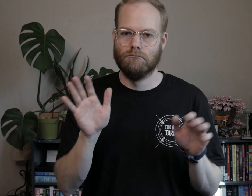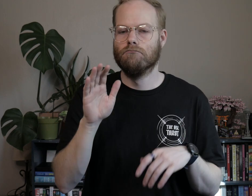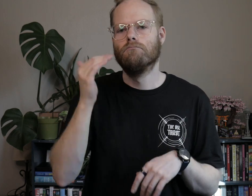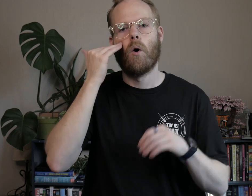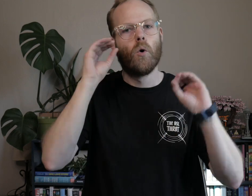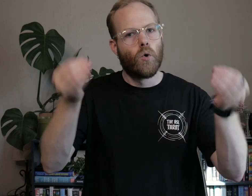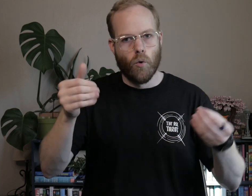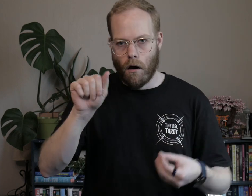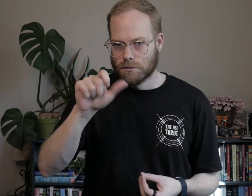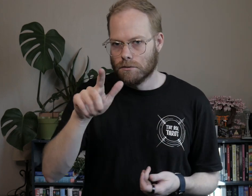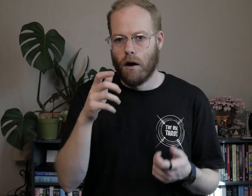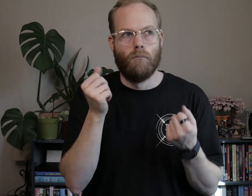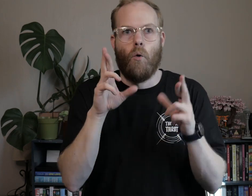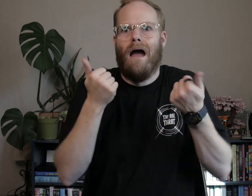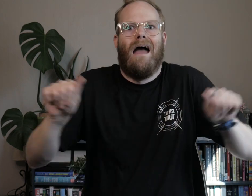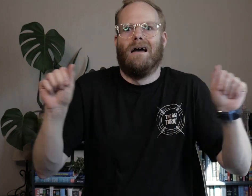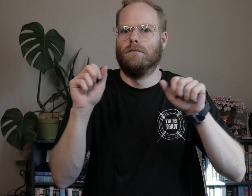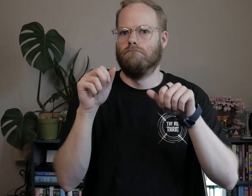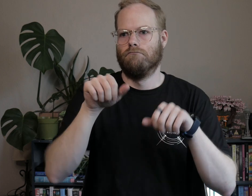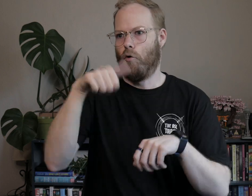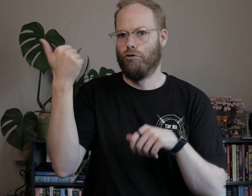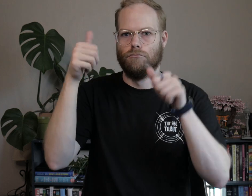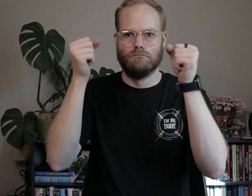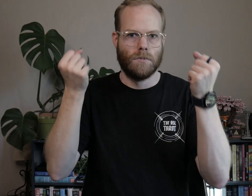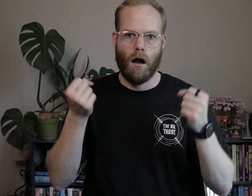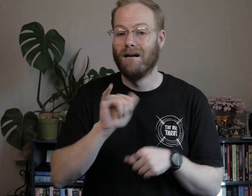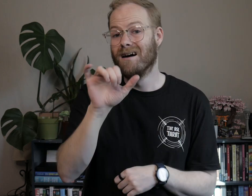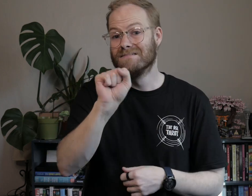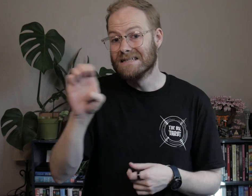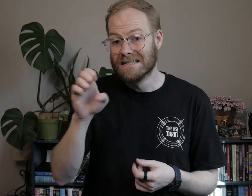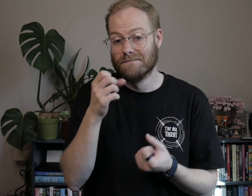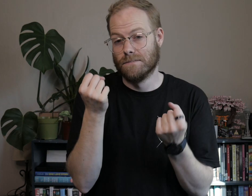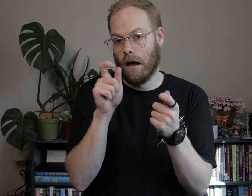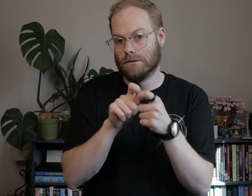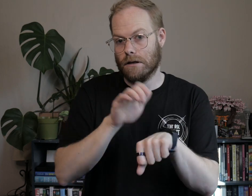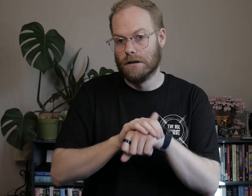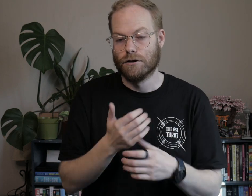knows zero ASL or any other form of sign such as SEE, Signed Exact English.